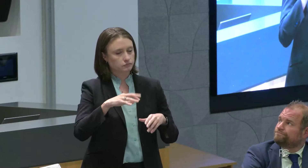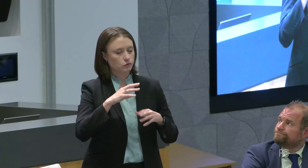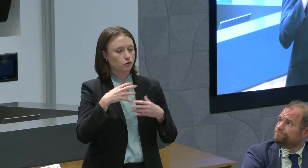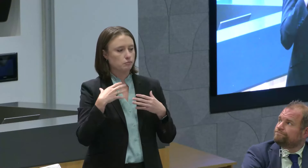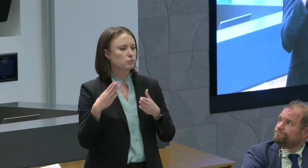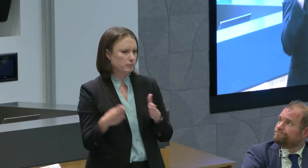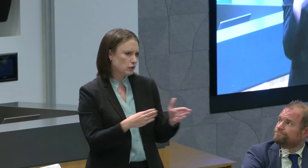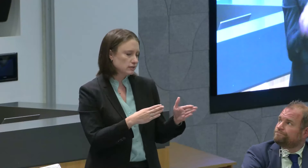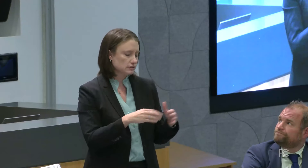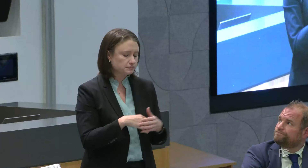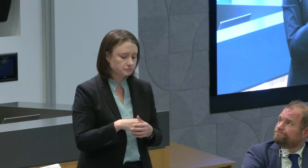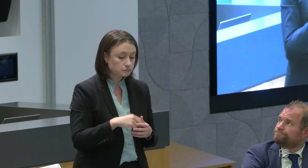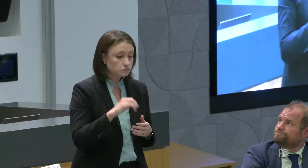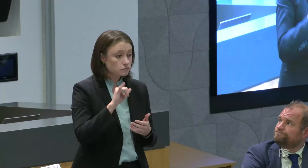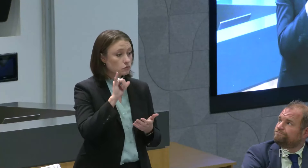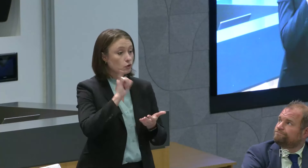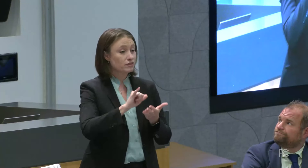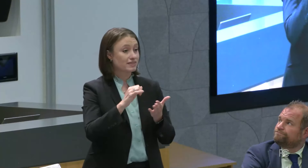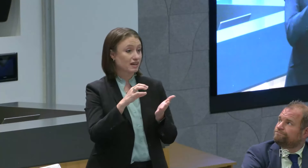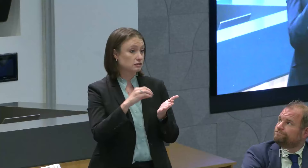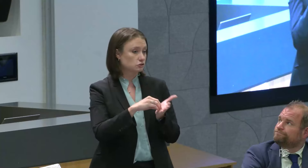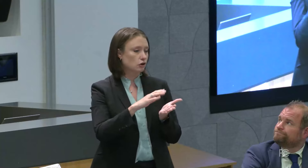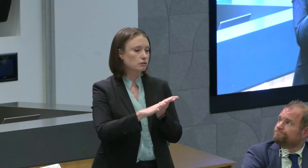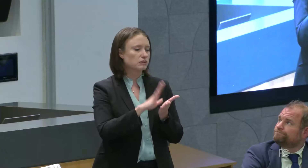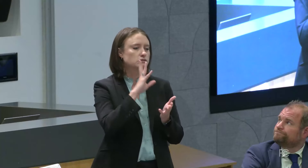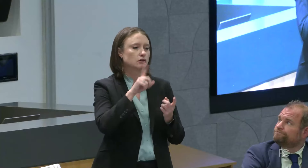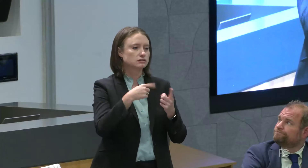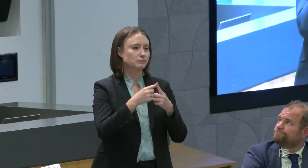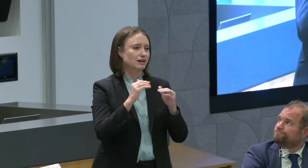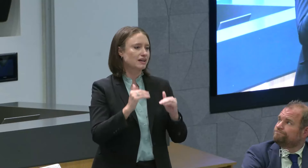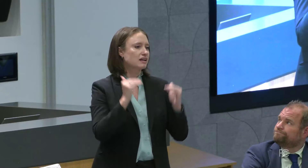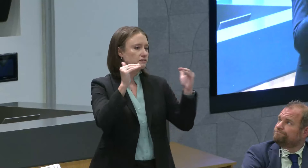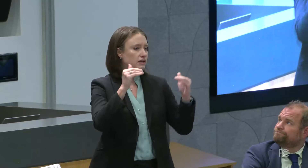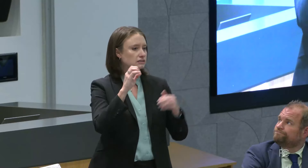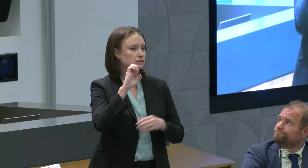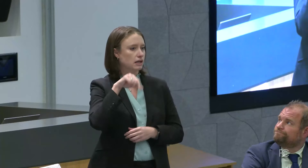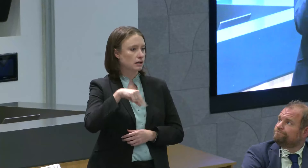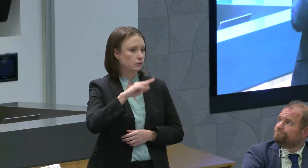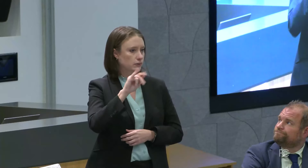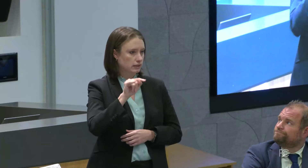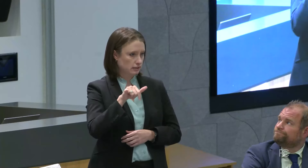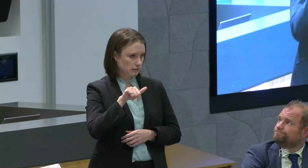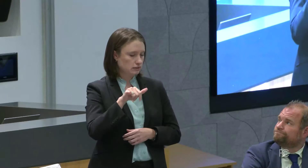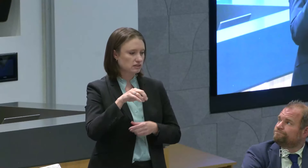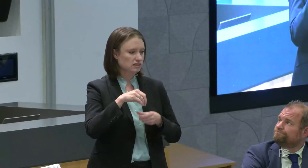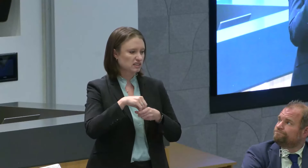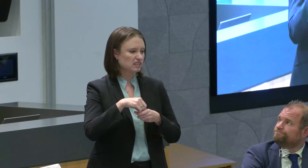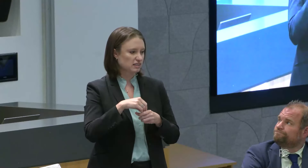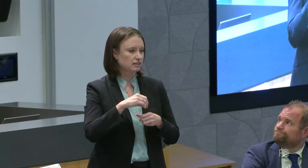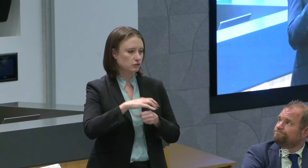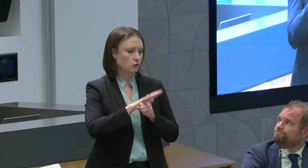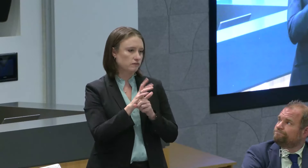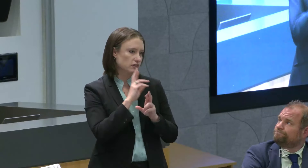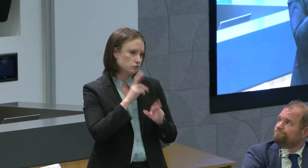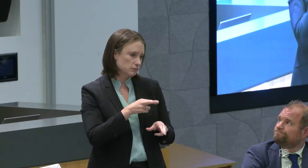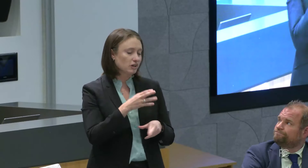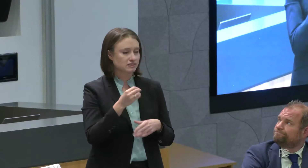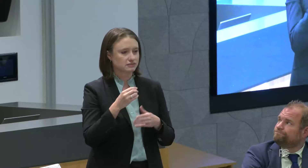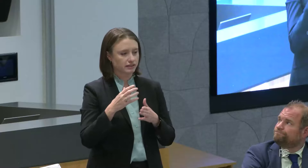NATIONAL STRATEGY FOR COVID RESPONSE.